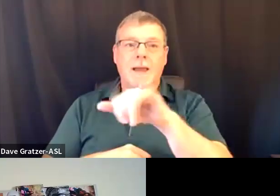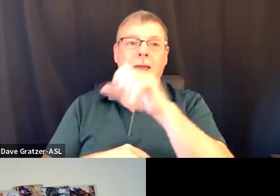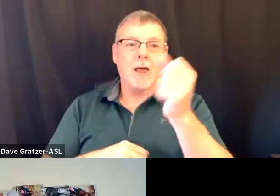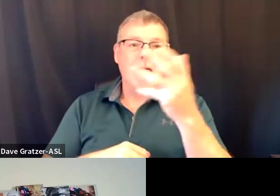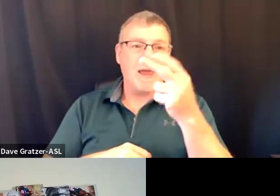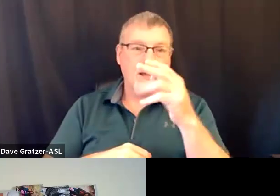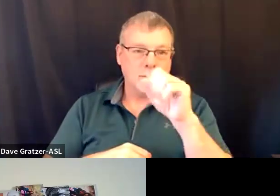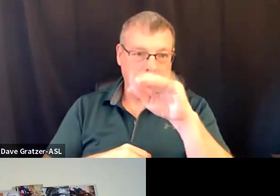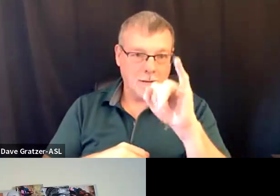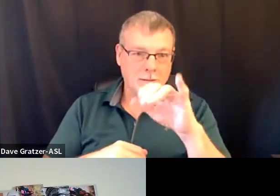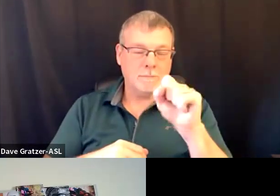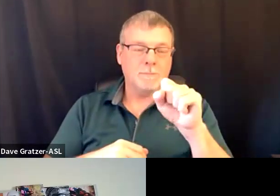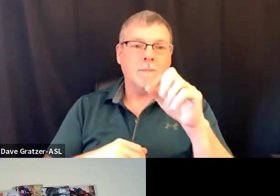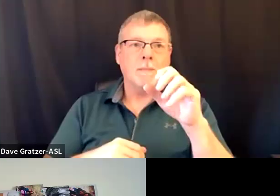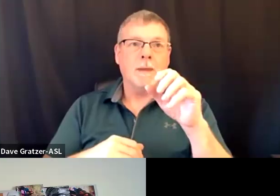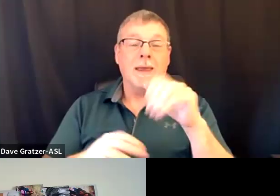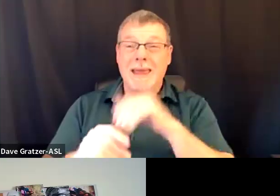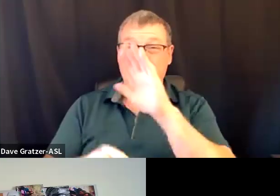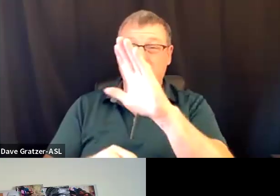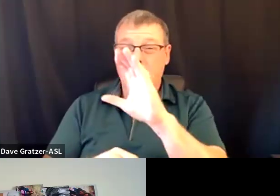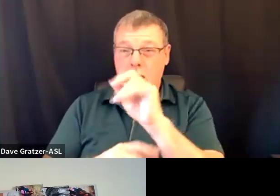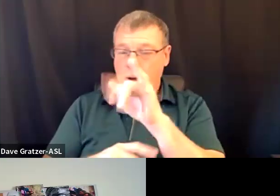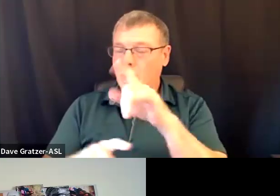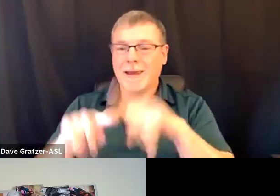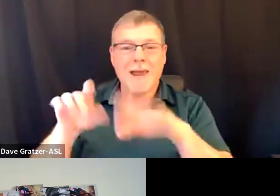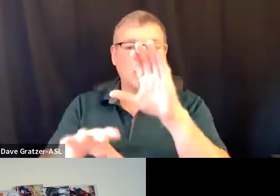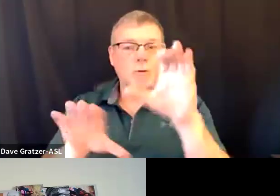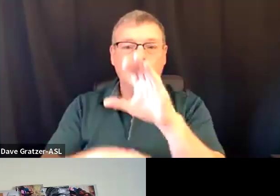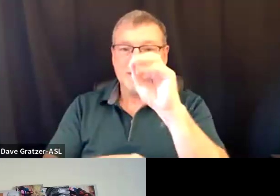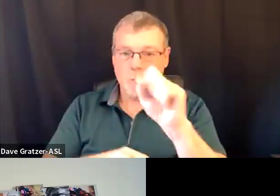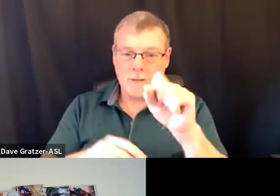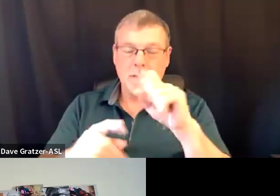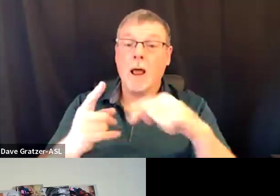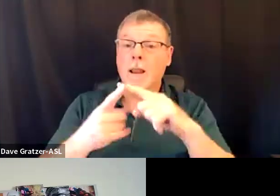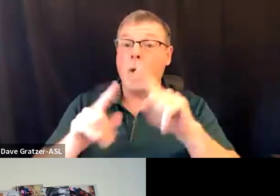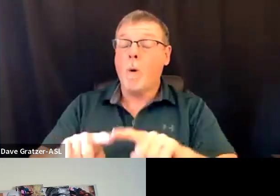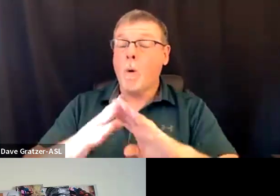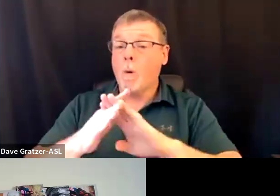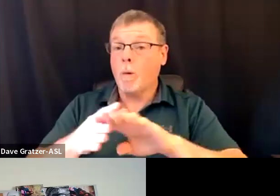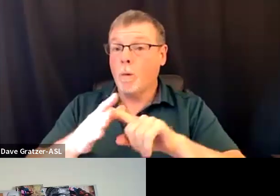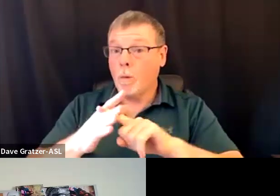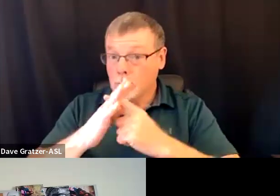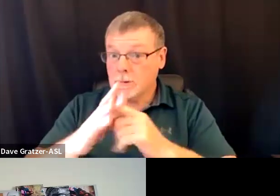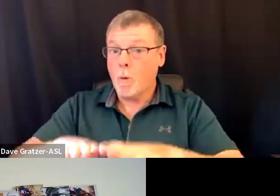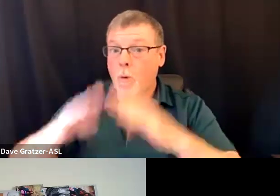So in their county, they're not able to complete a CLS unless they open them in the project. Then once eligibility is determined,